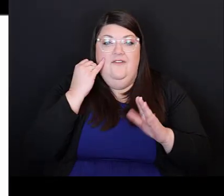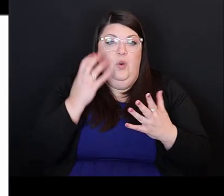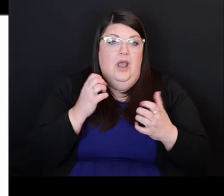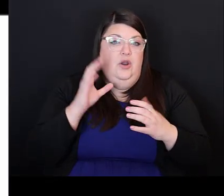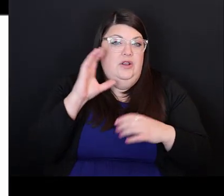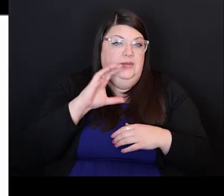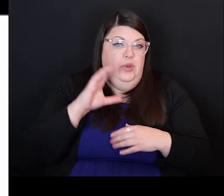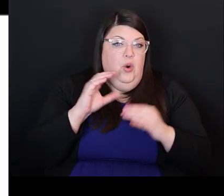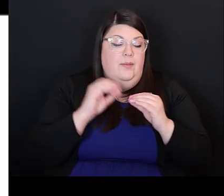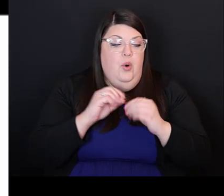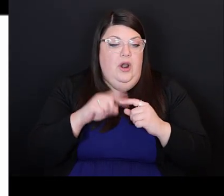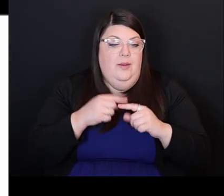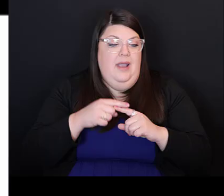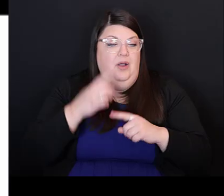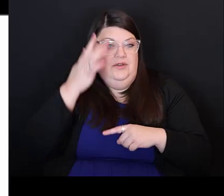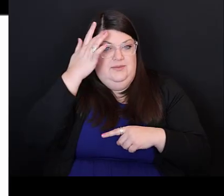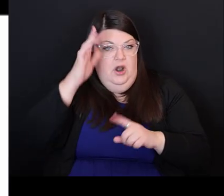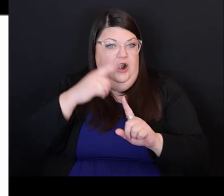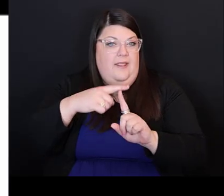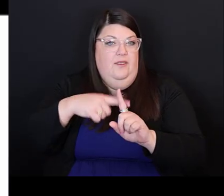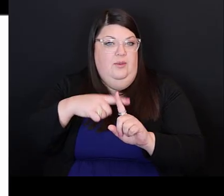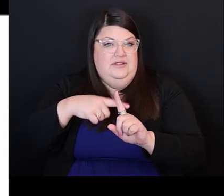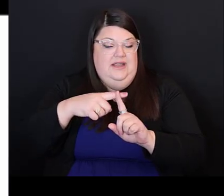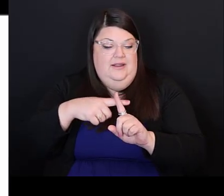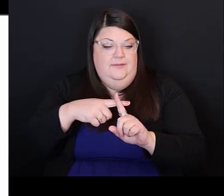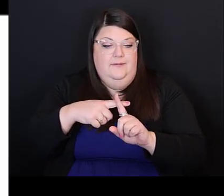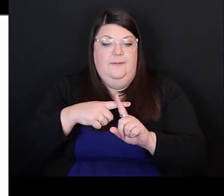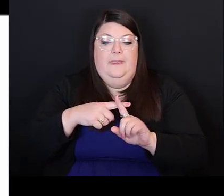Let's say we want to explore more about smart thermostats.